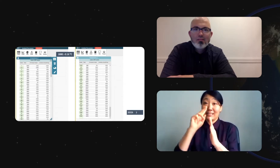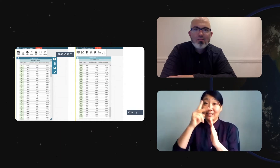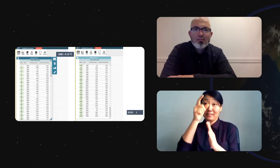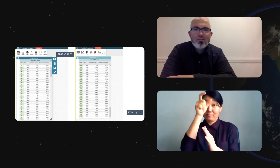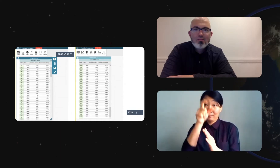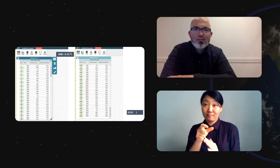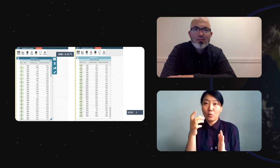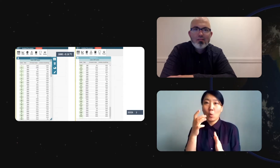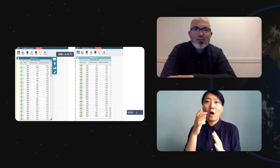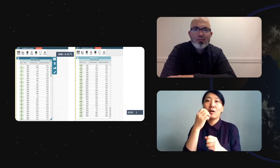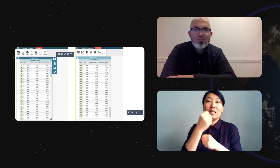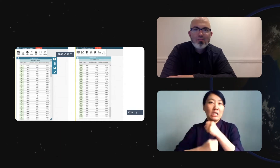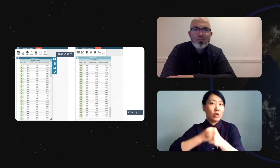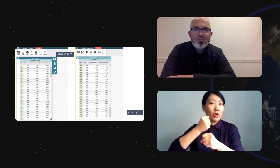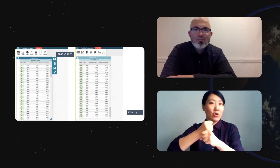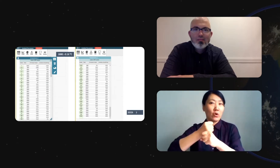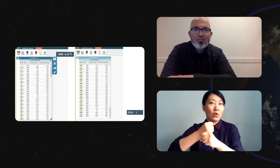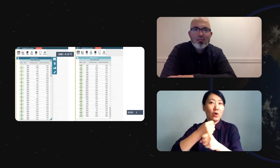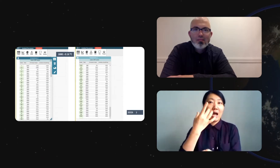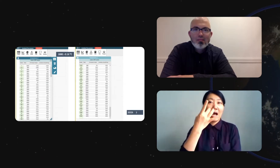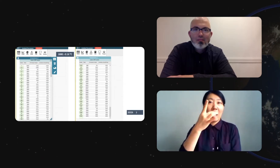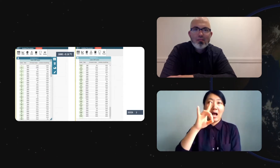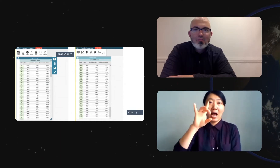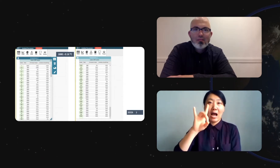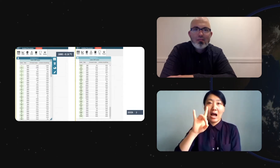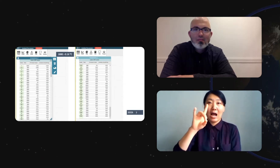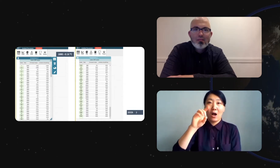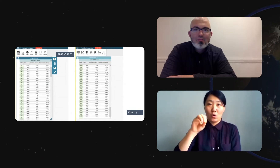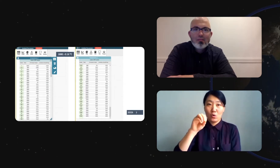Then, the second column is the year.